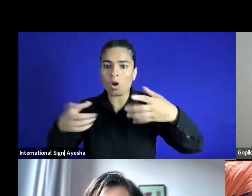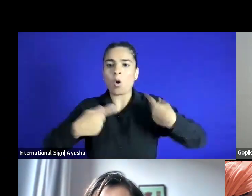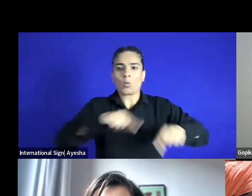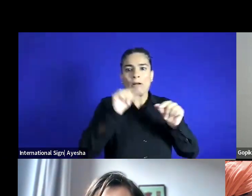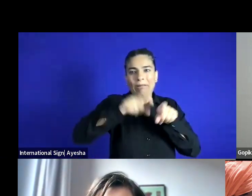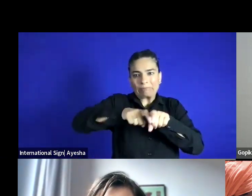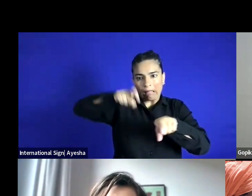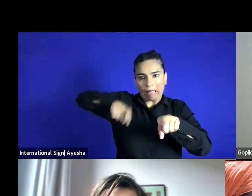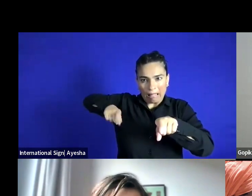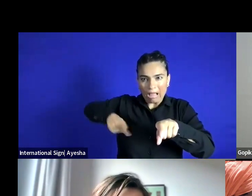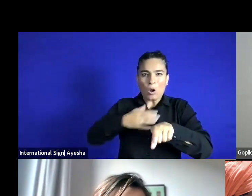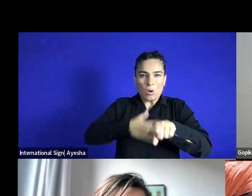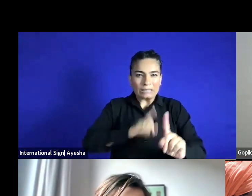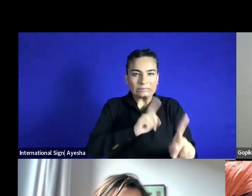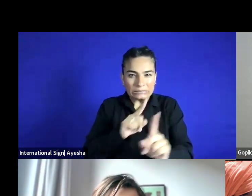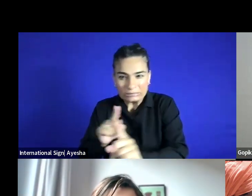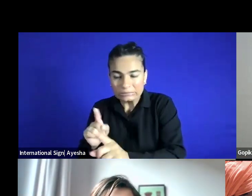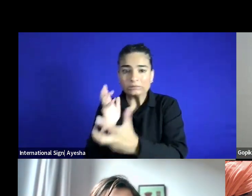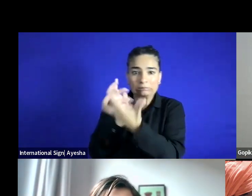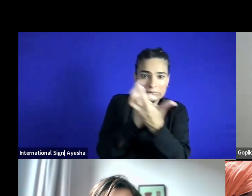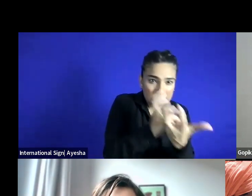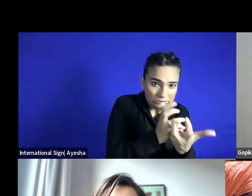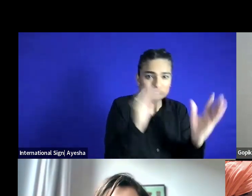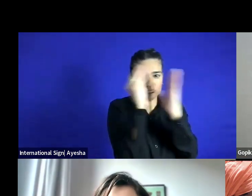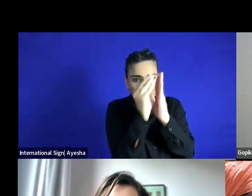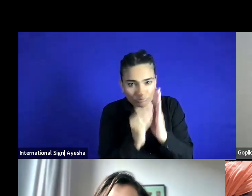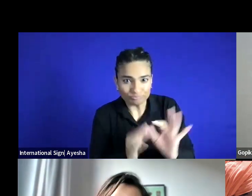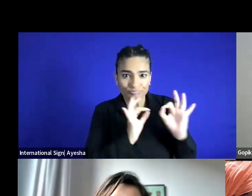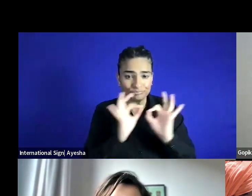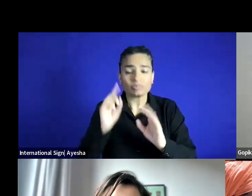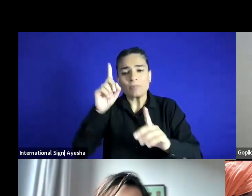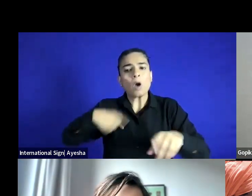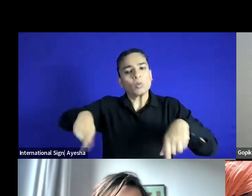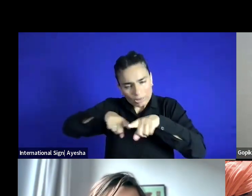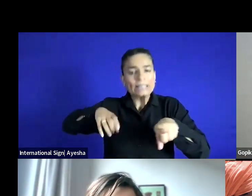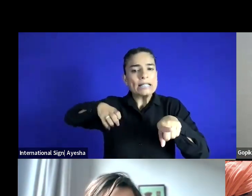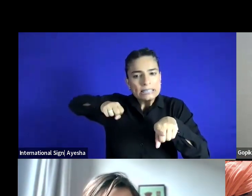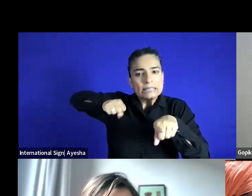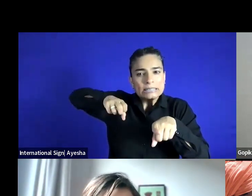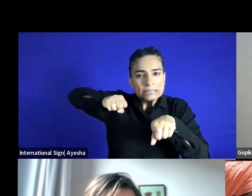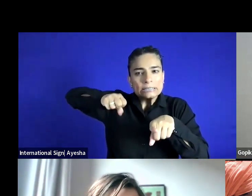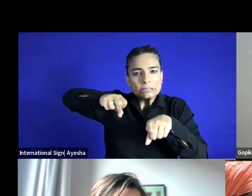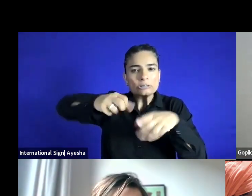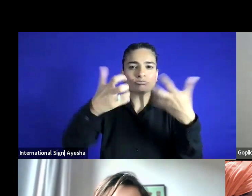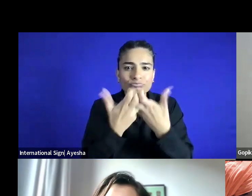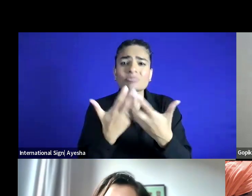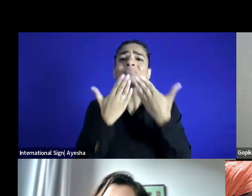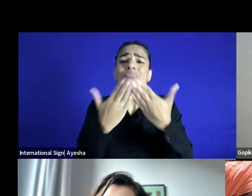But we have been, catching up. So just to thank you again for your patience and to the are trying to just make space